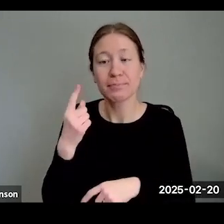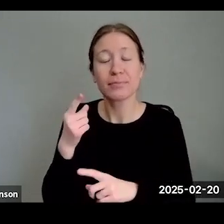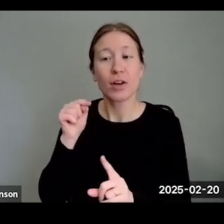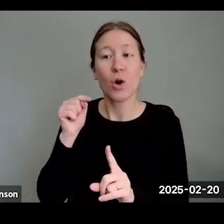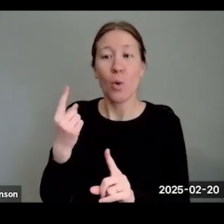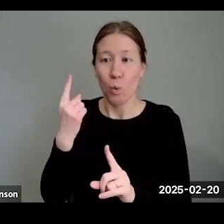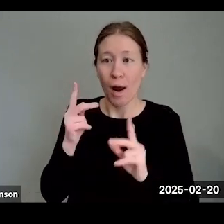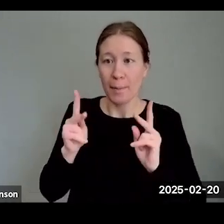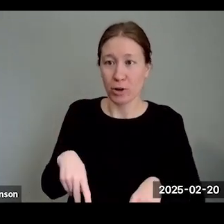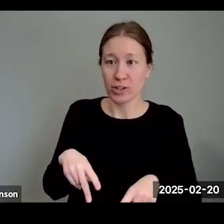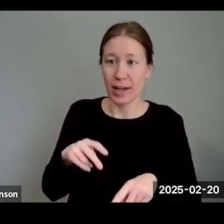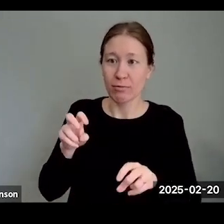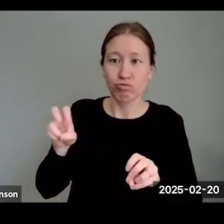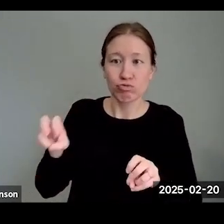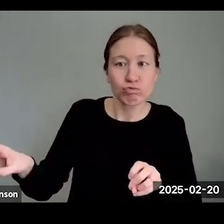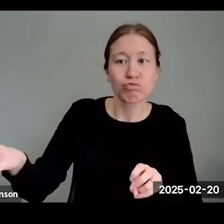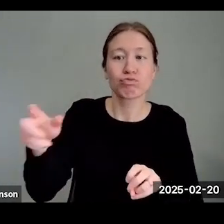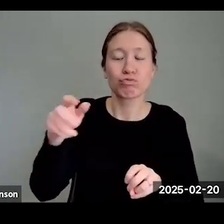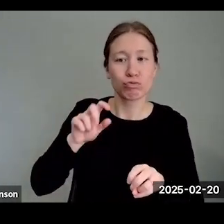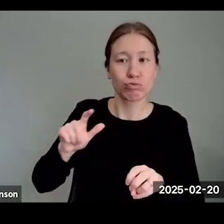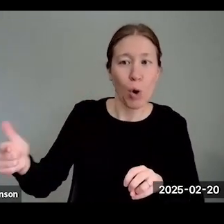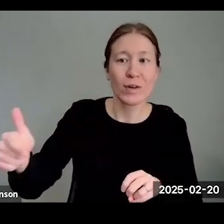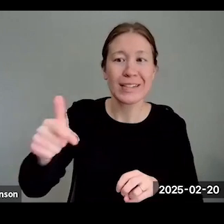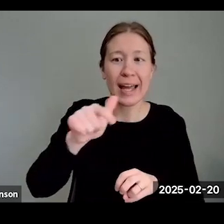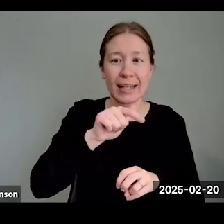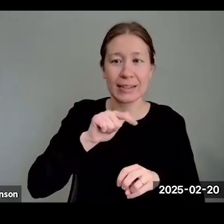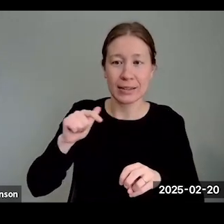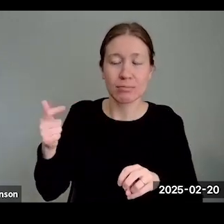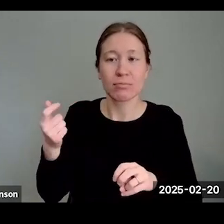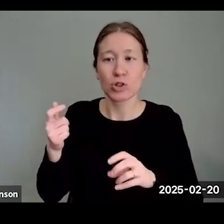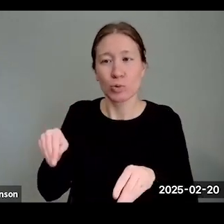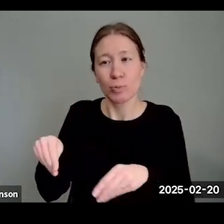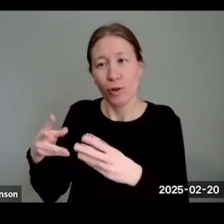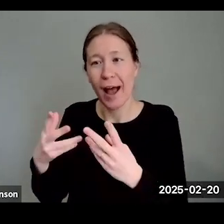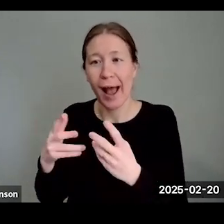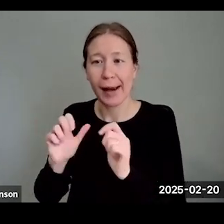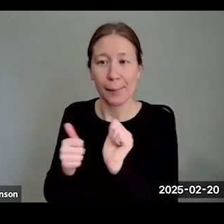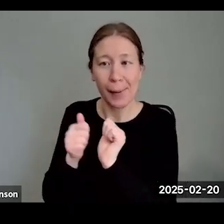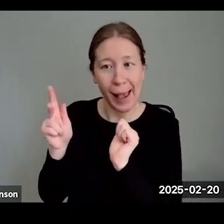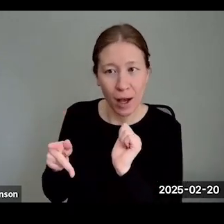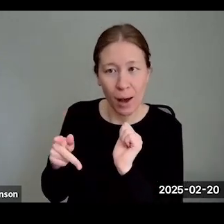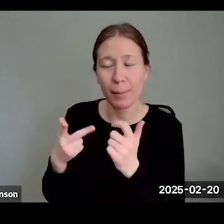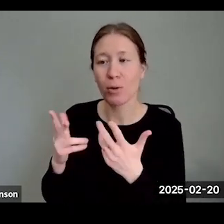to give other security officers, either, backup or breaks. And now I'll hand it back over to Erin